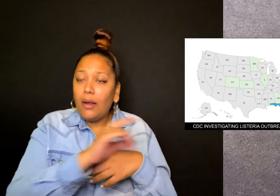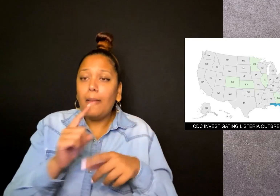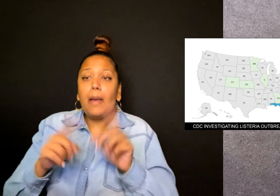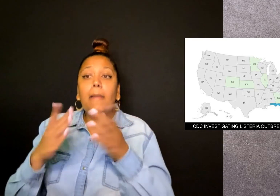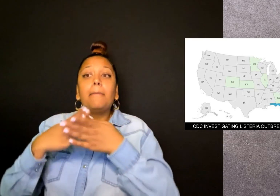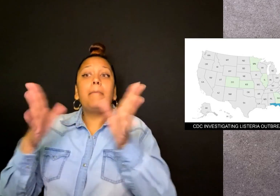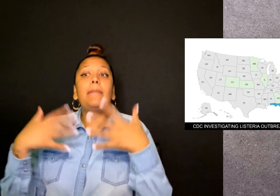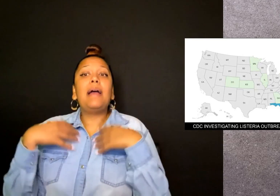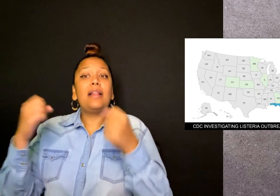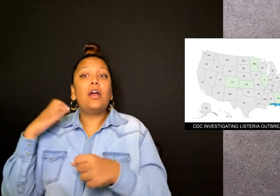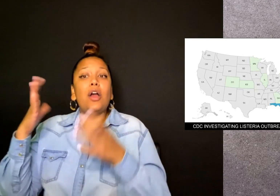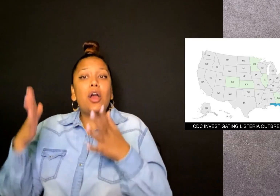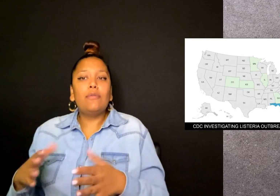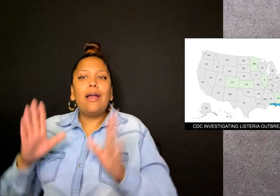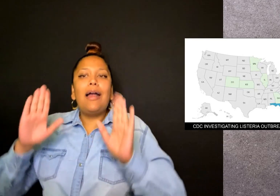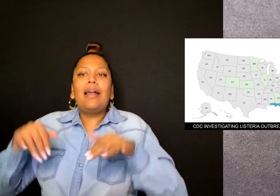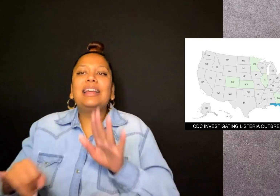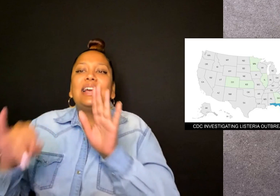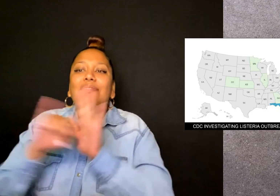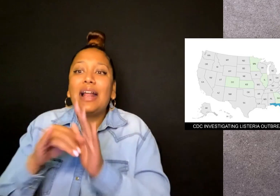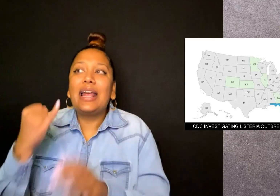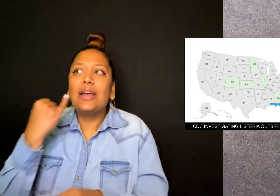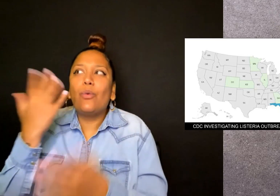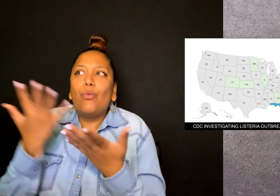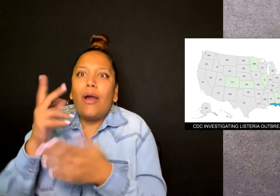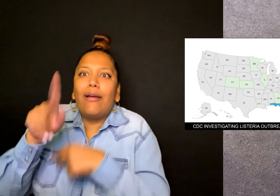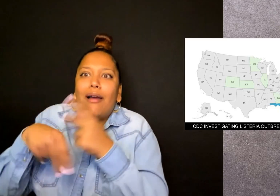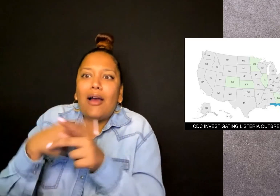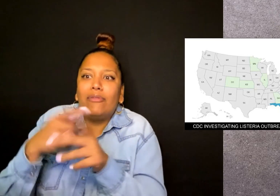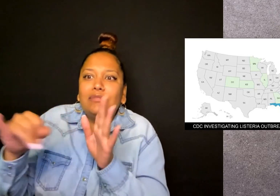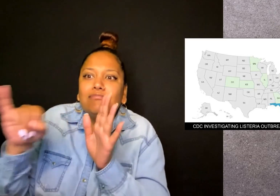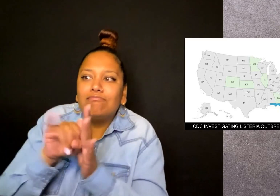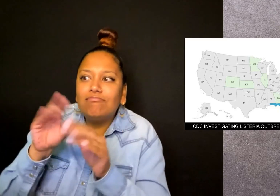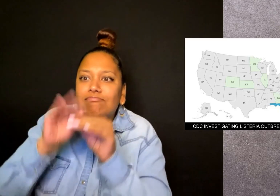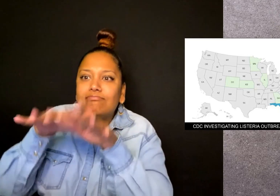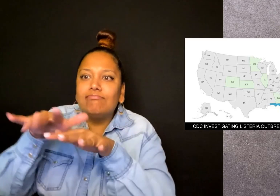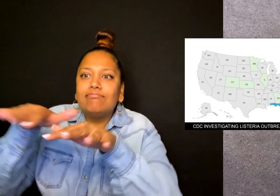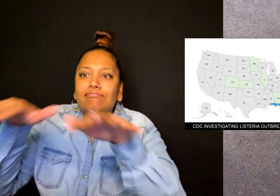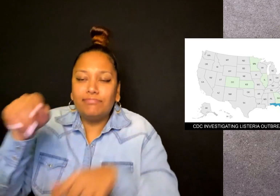a food source but public health officials have not identified the source of this outbreak yet